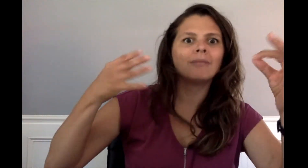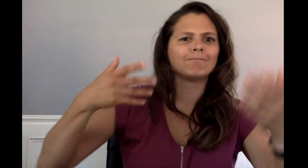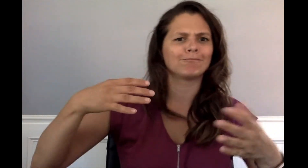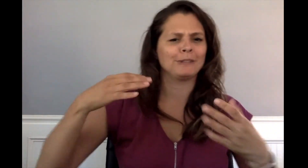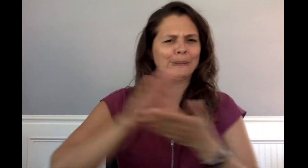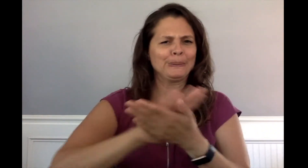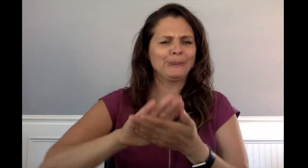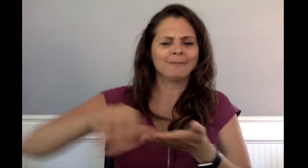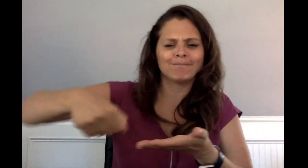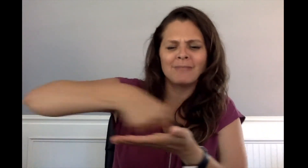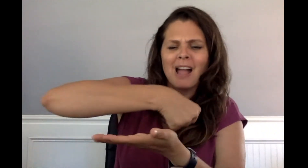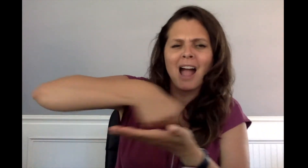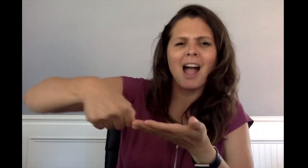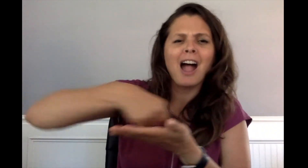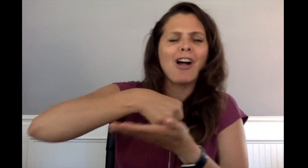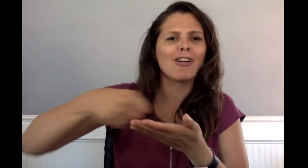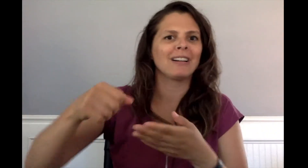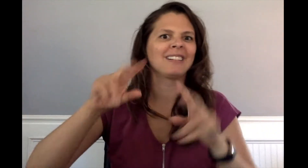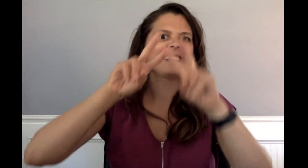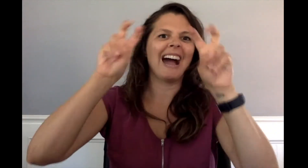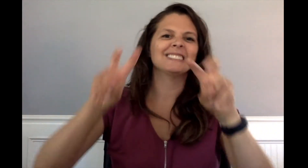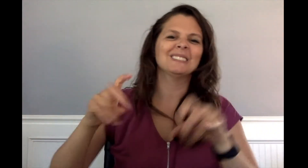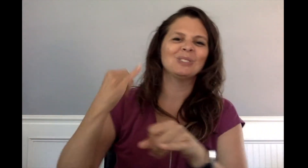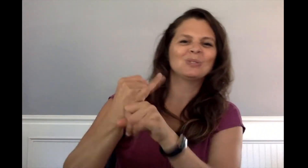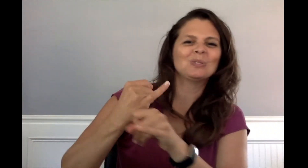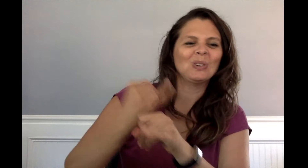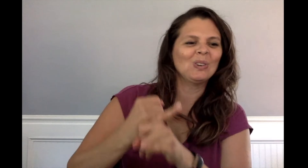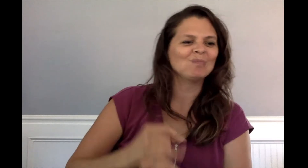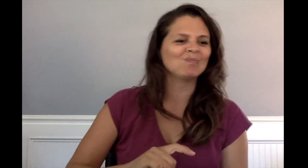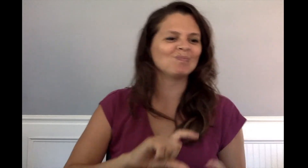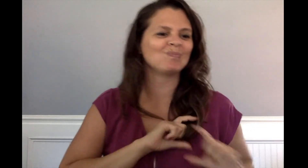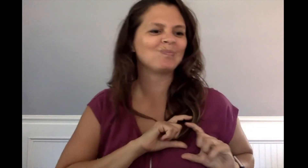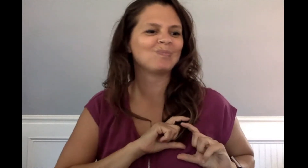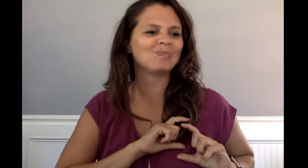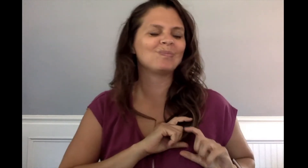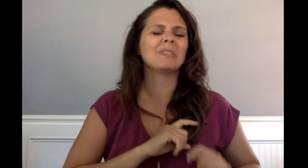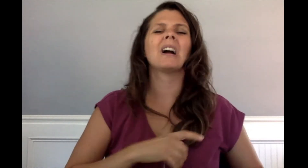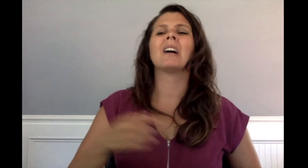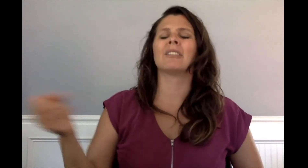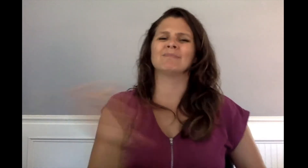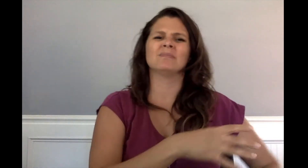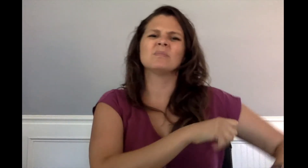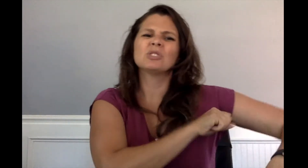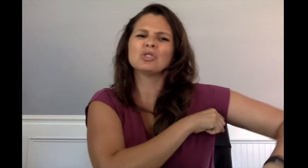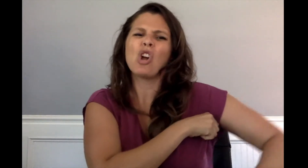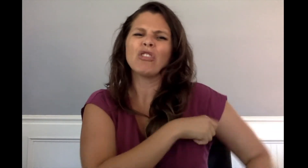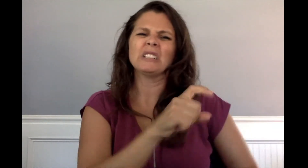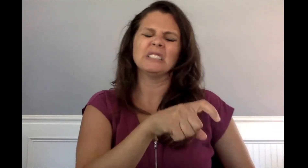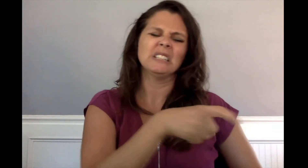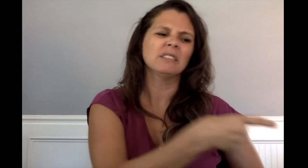the Castle School for the Deaf shirt he had just ironed.